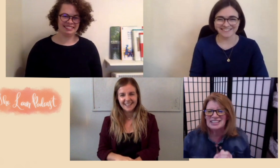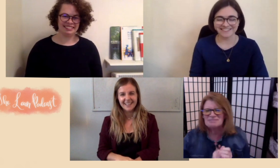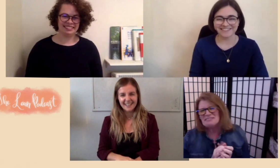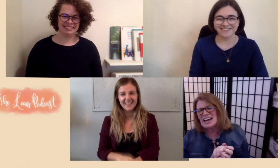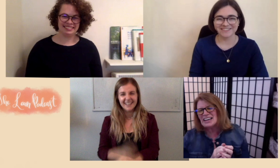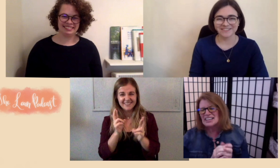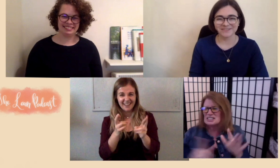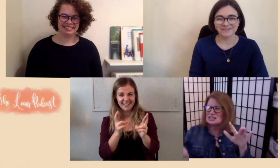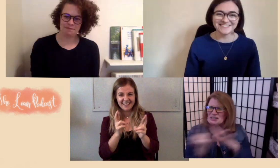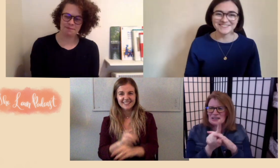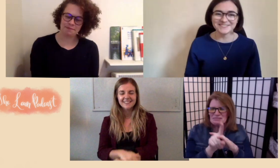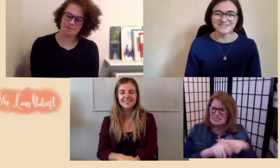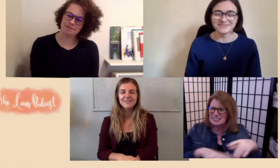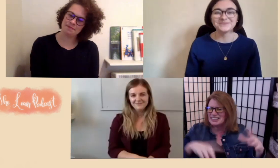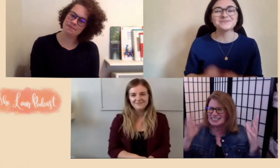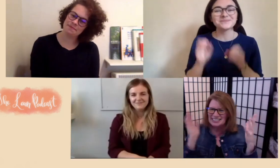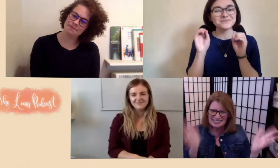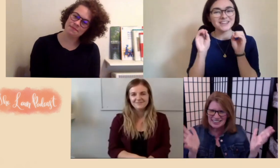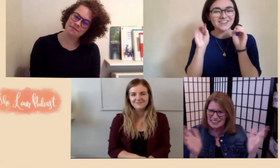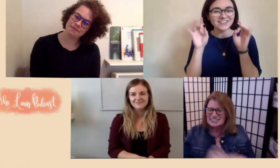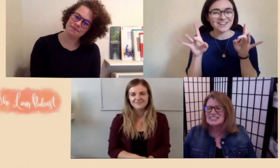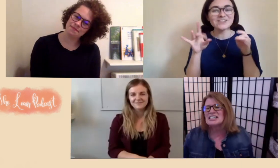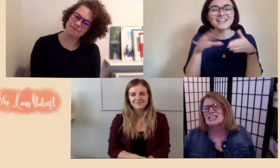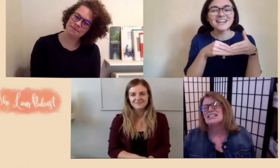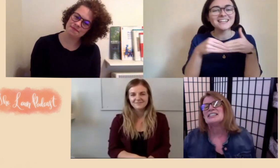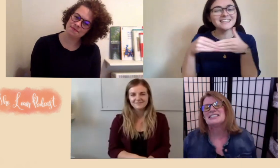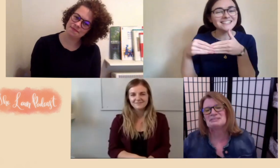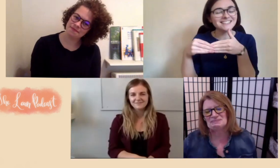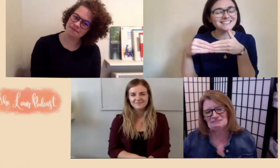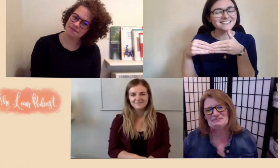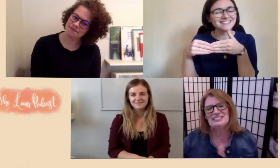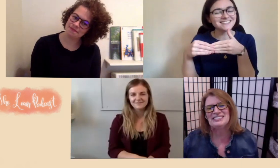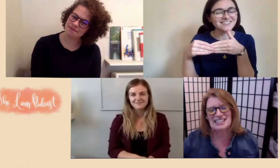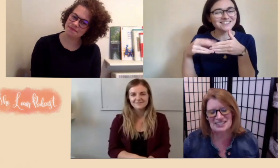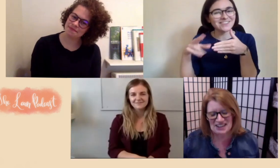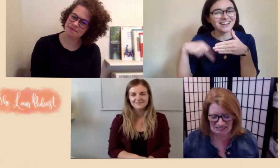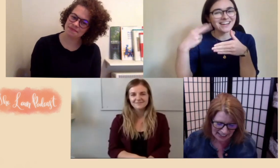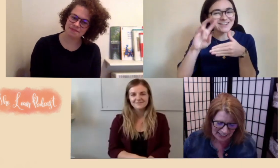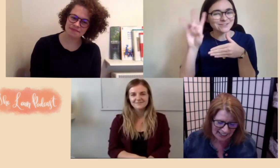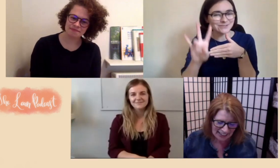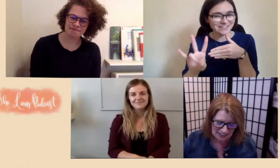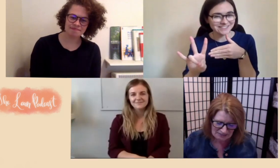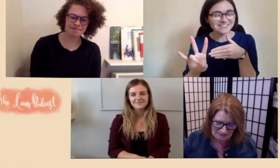Is there any specific example, or experience, or something that sticks in your mind,